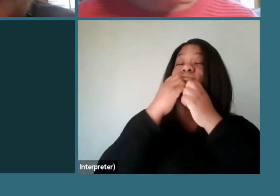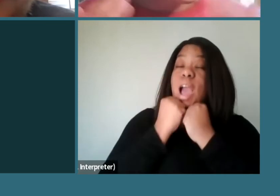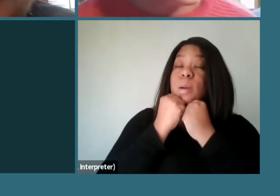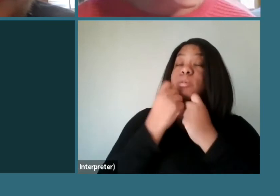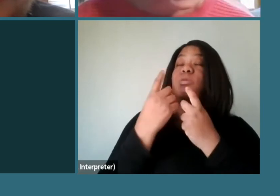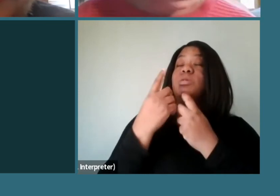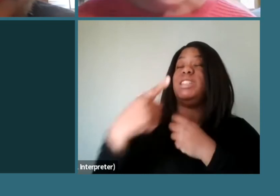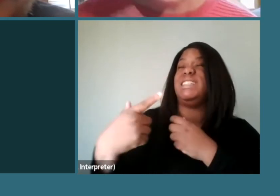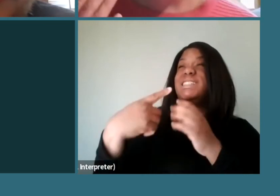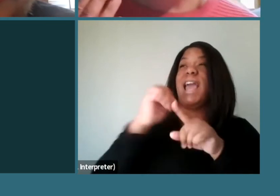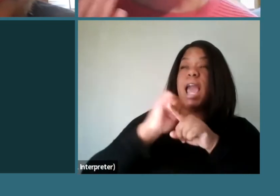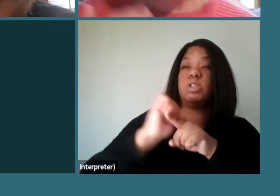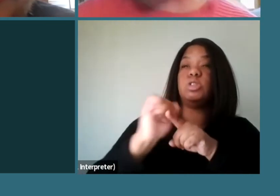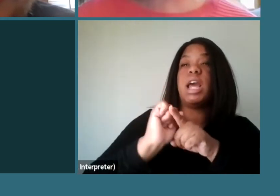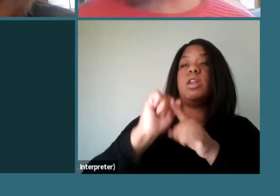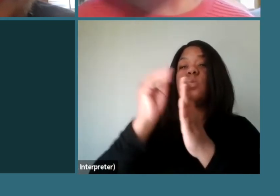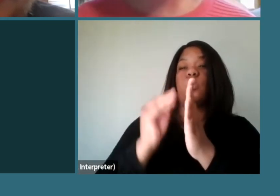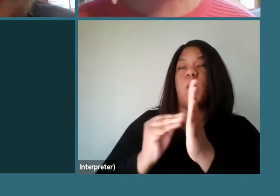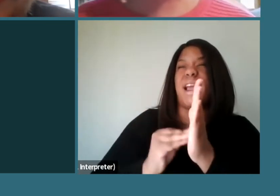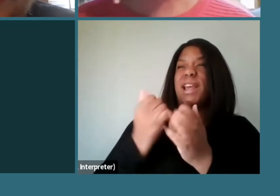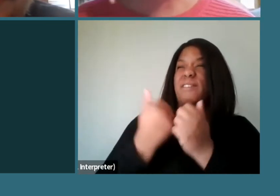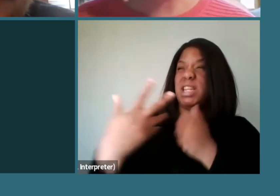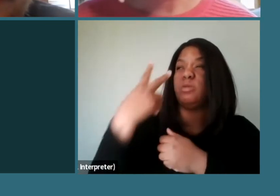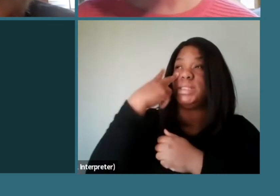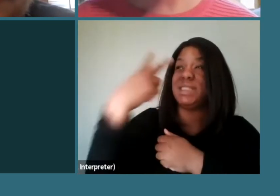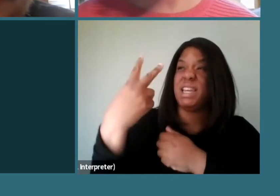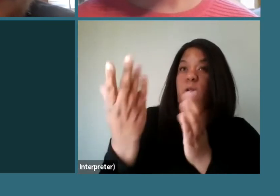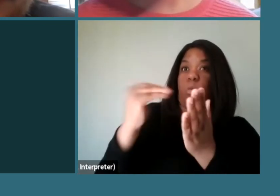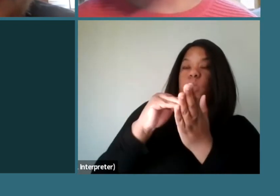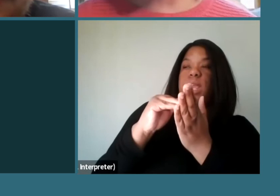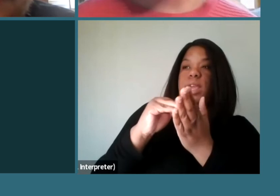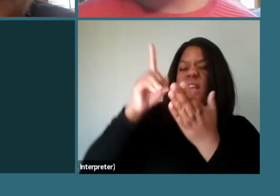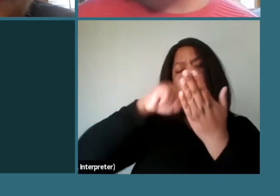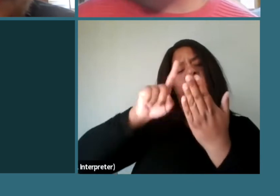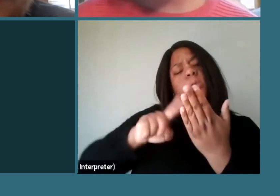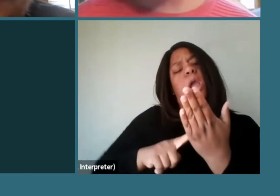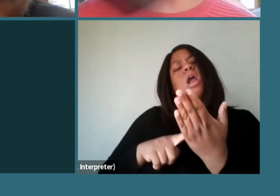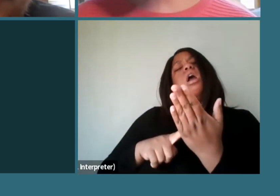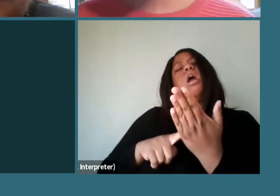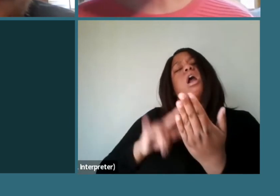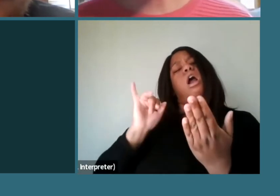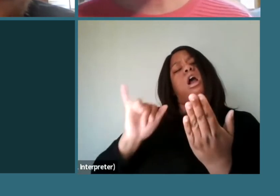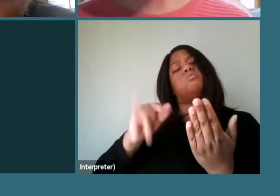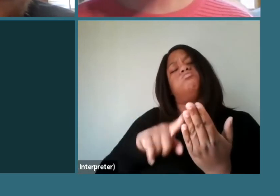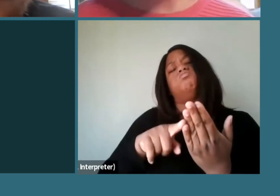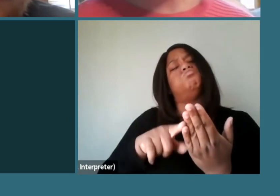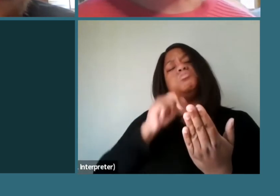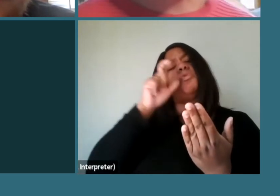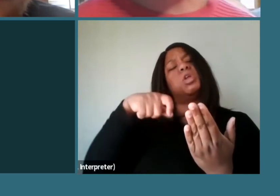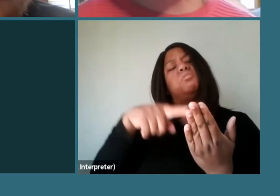writing all the things you see and then reevaluating, right? Like, oh, okay, maybe I don't need to add this. I don't need to have this.